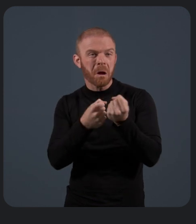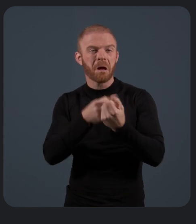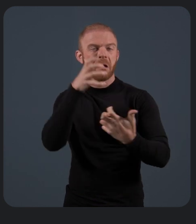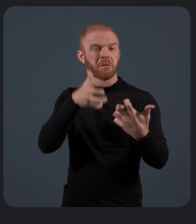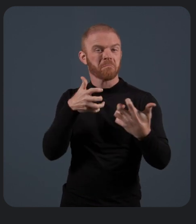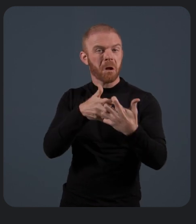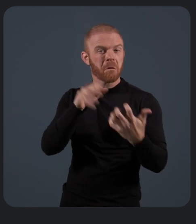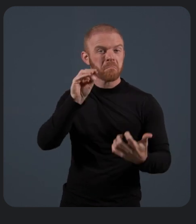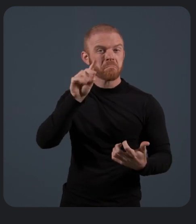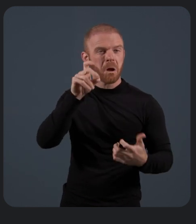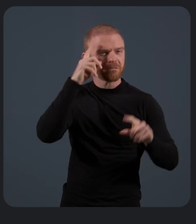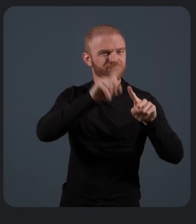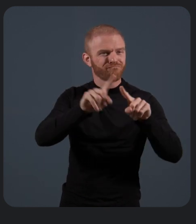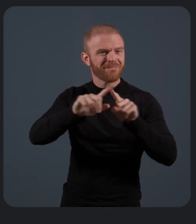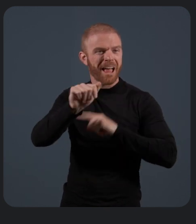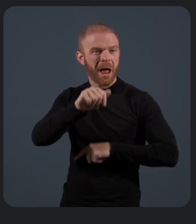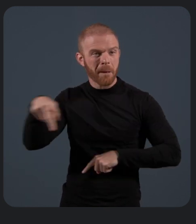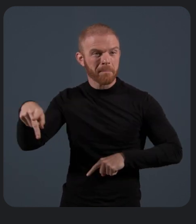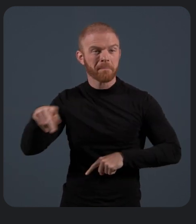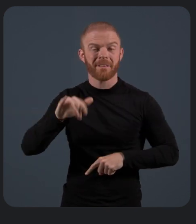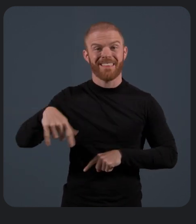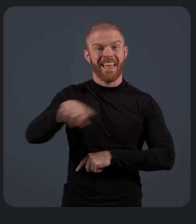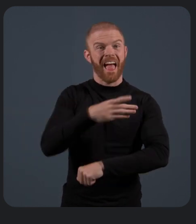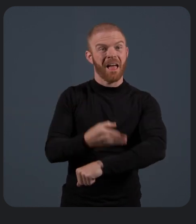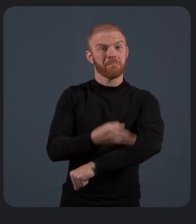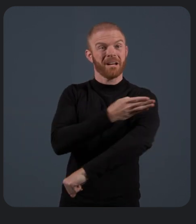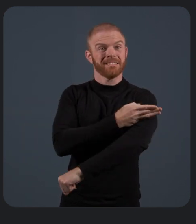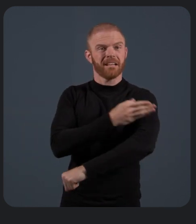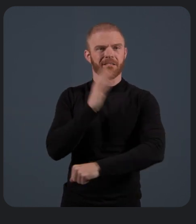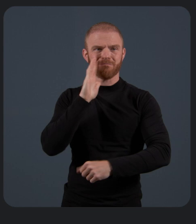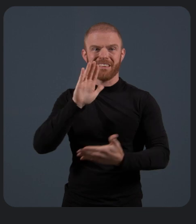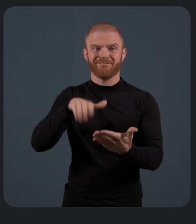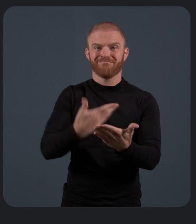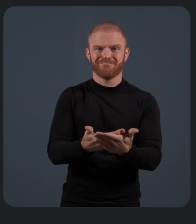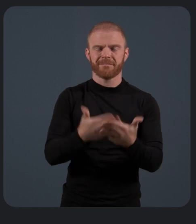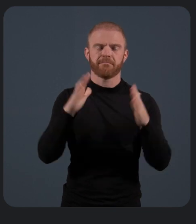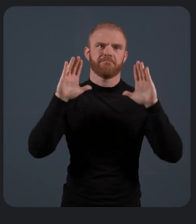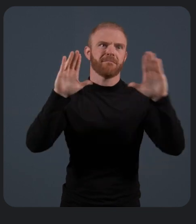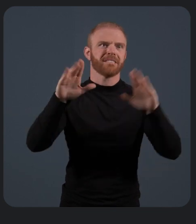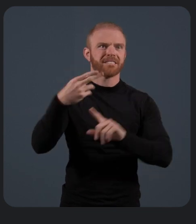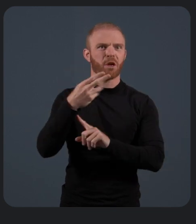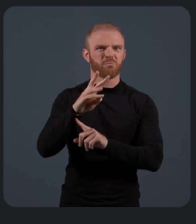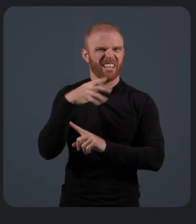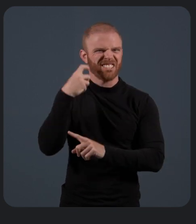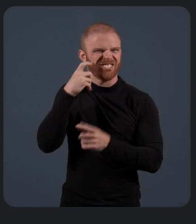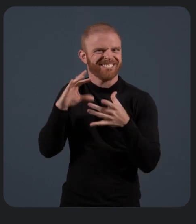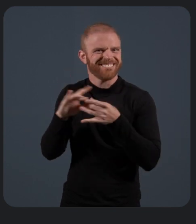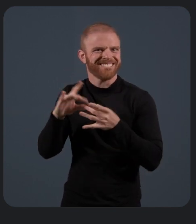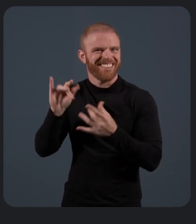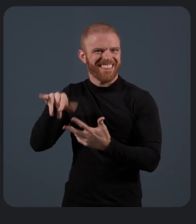for applications. These platform updates are coming to all of the amazing hardware I just mentioned.